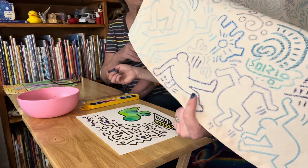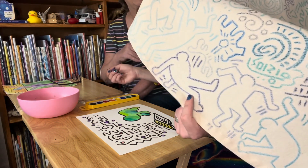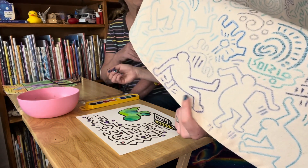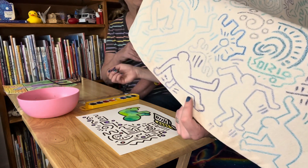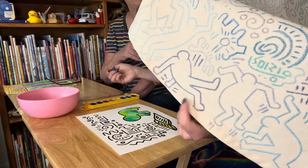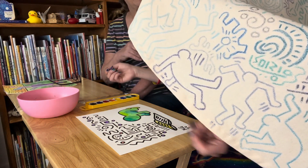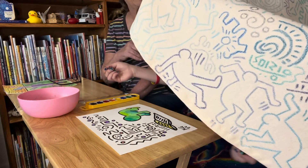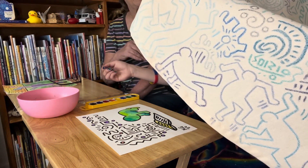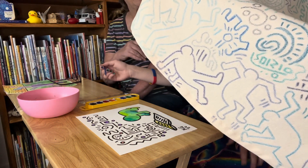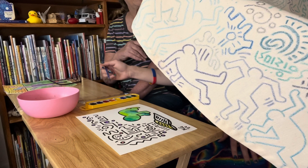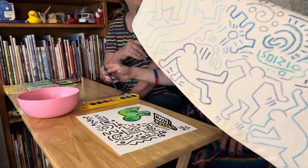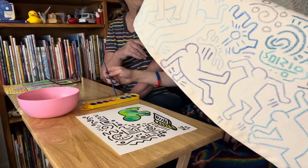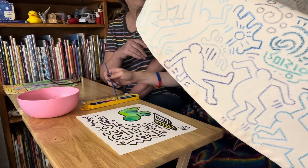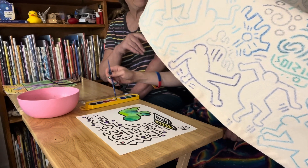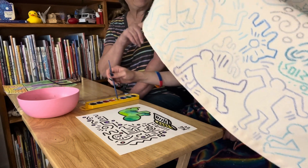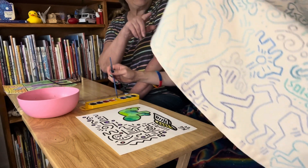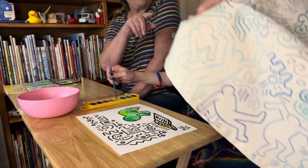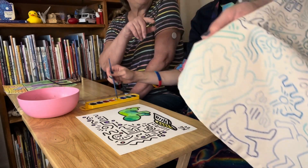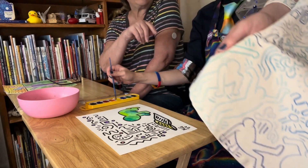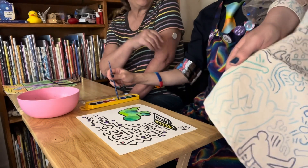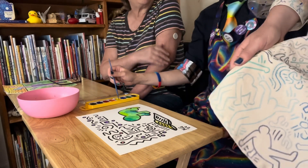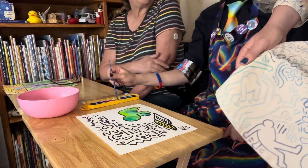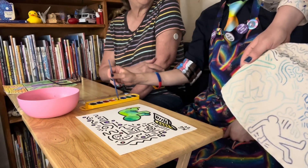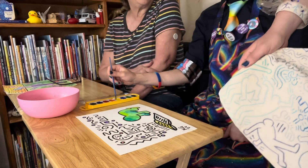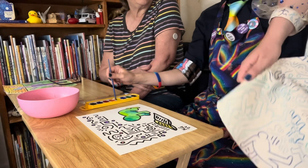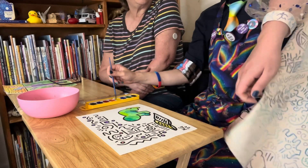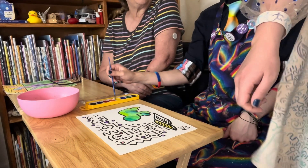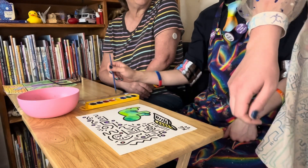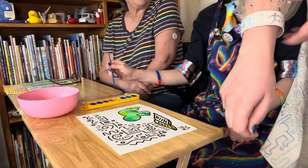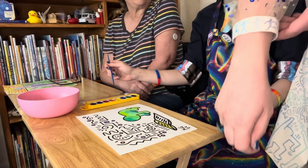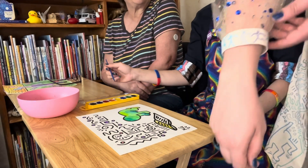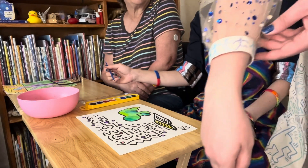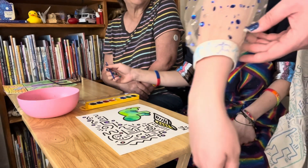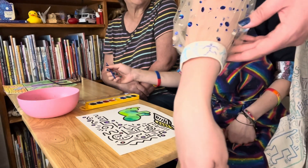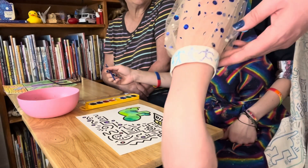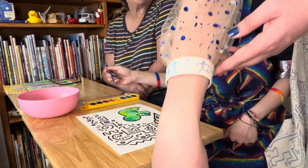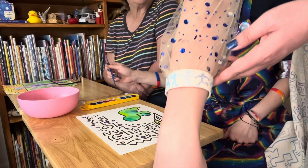like, break dancing. That's so fun, isn't it? BARB: And I love the cuffs! Show the... CALI: Oh yeah! I did little guys on